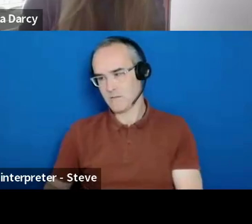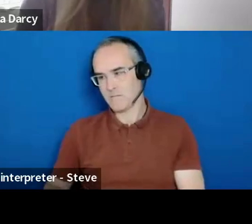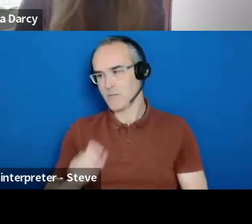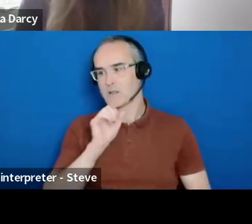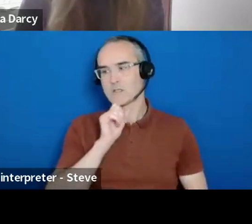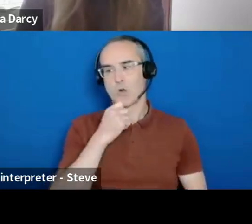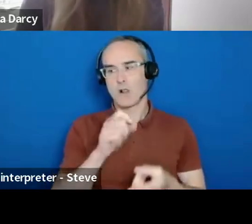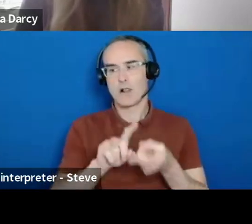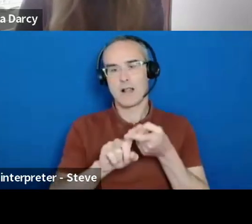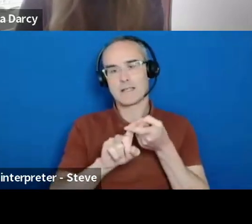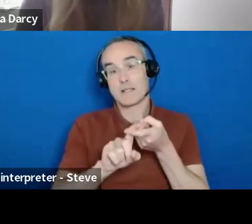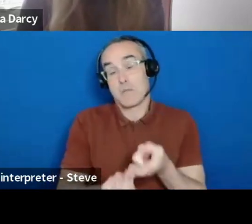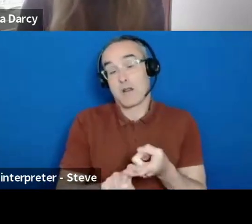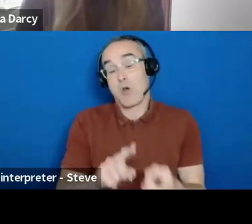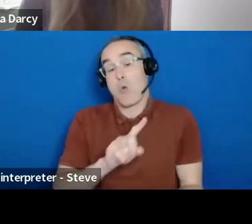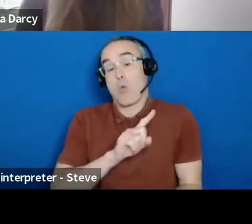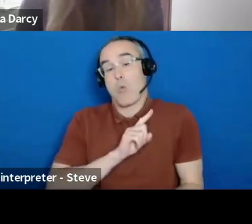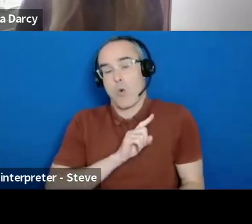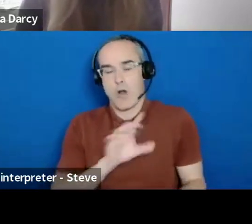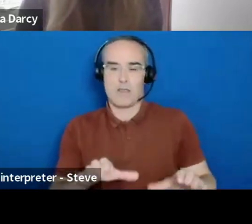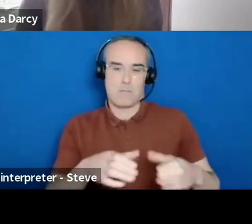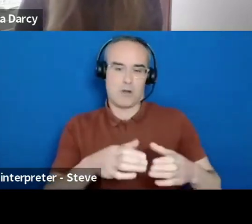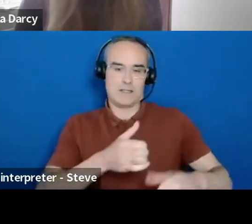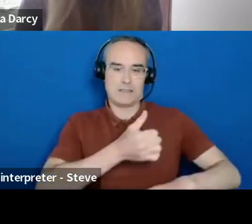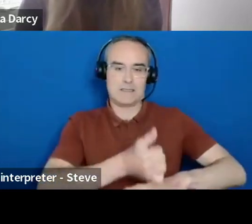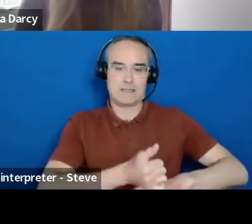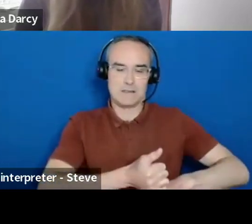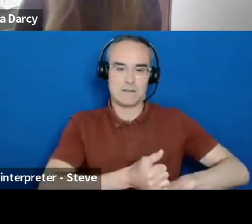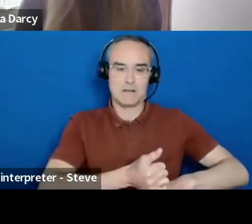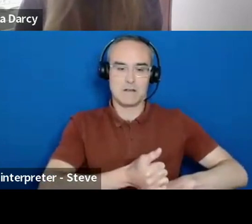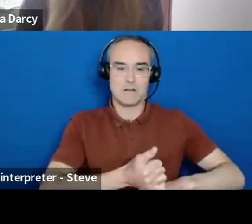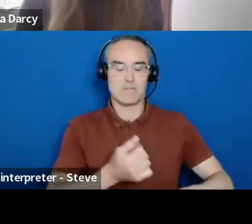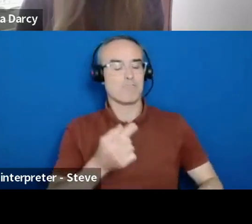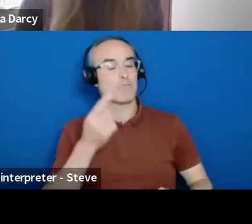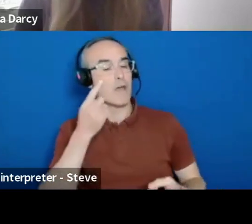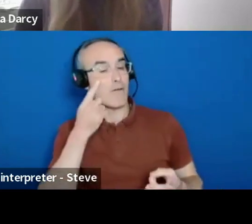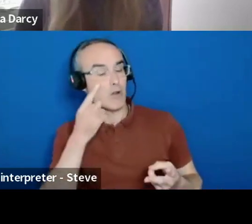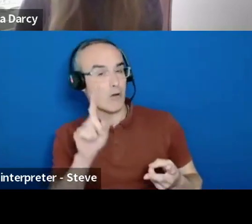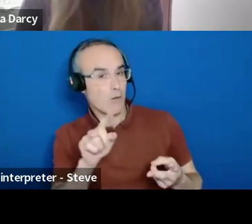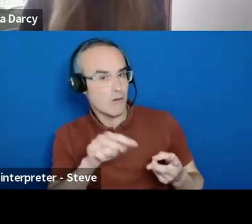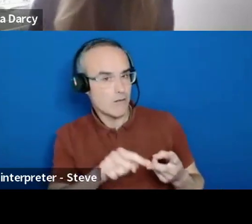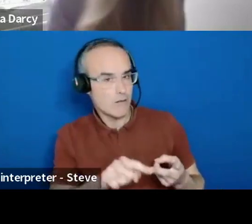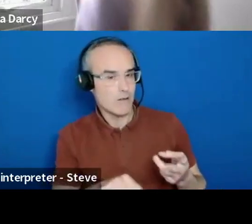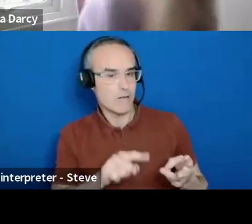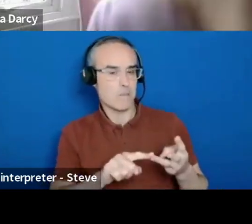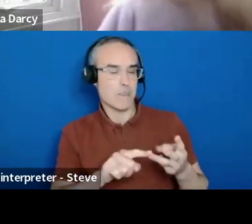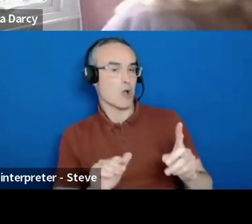nature of why that body exists, what things it's looking at, and what it, its objectives are. So, yes,